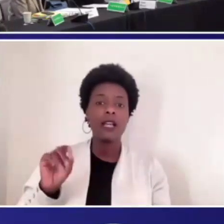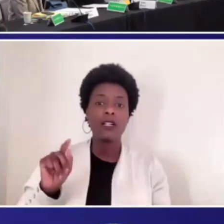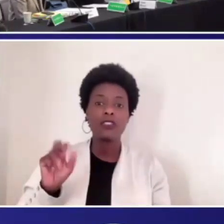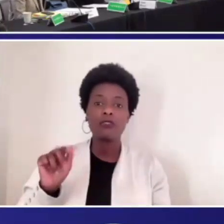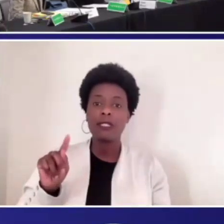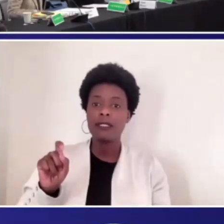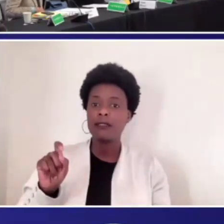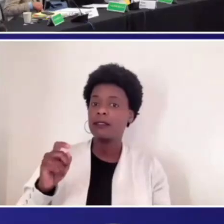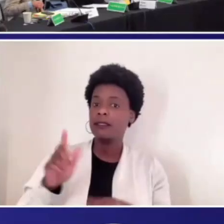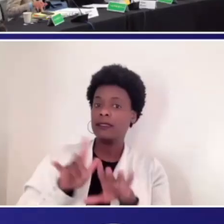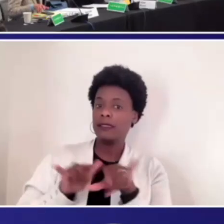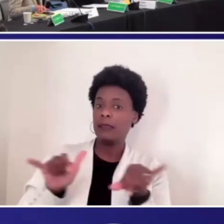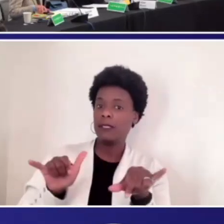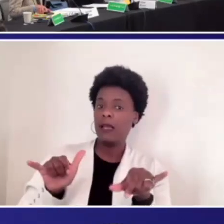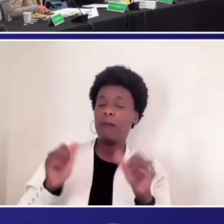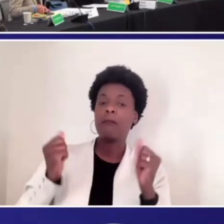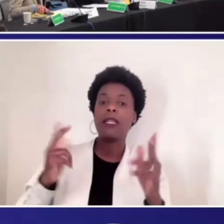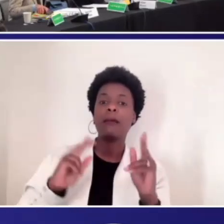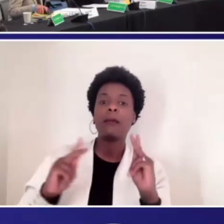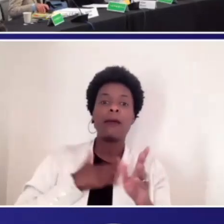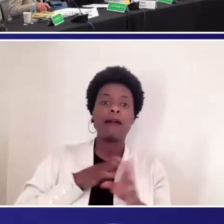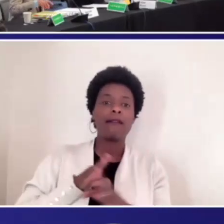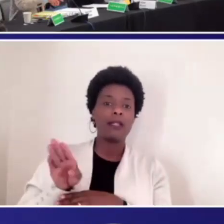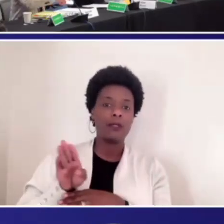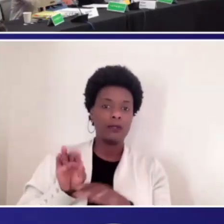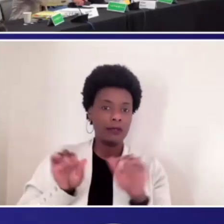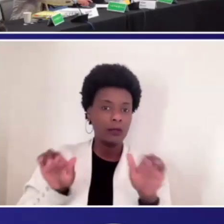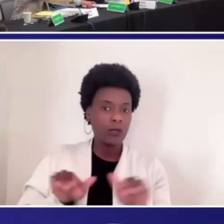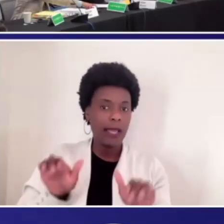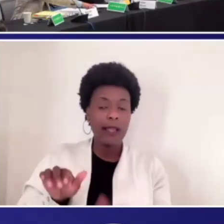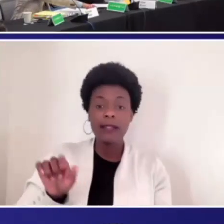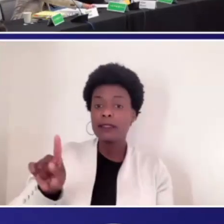my field. It is 120 hours total,